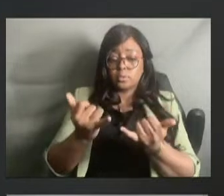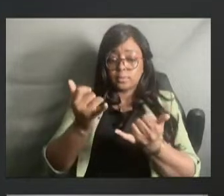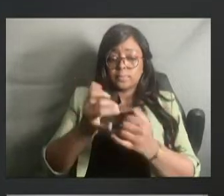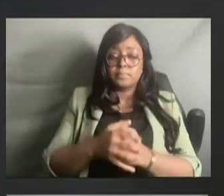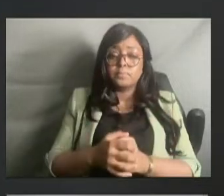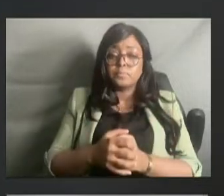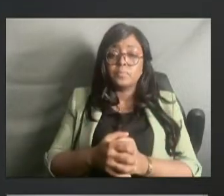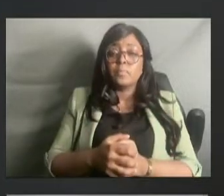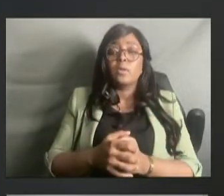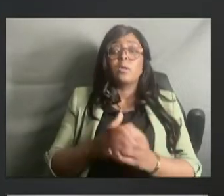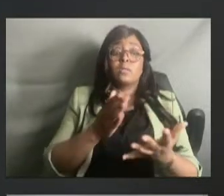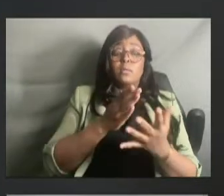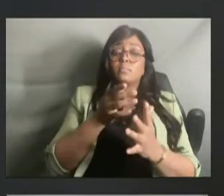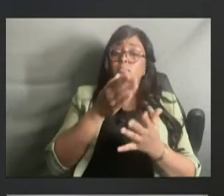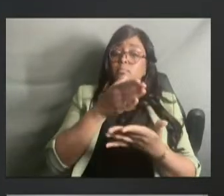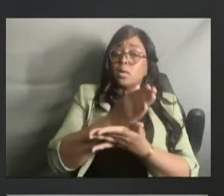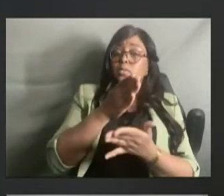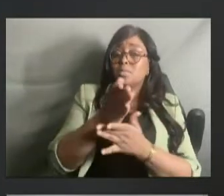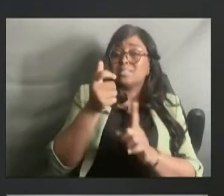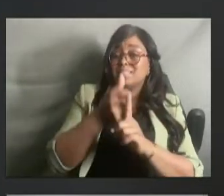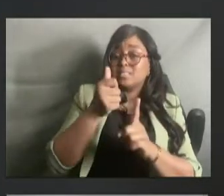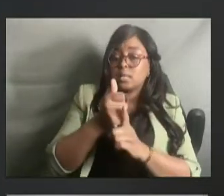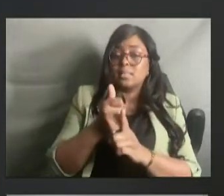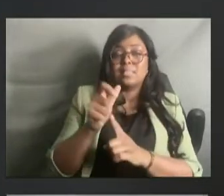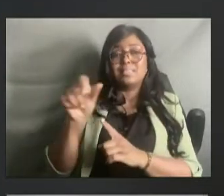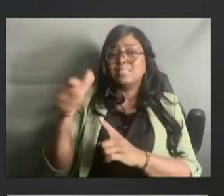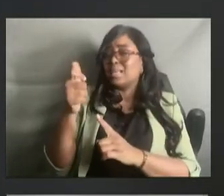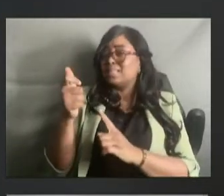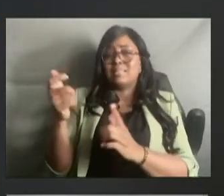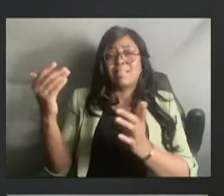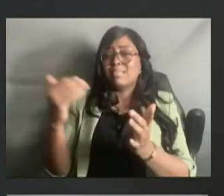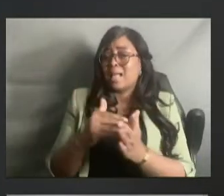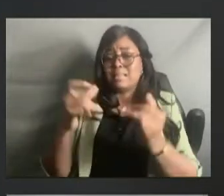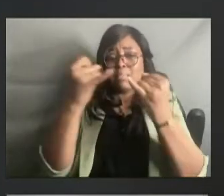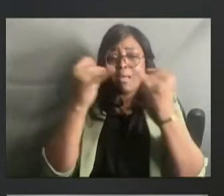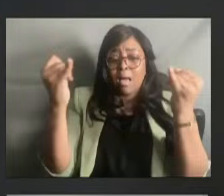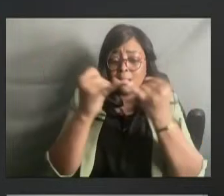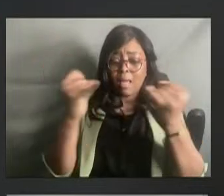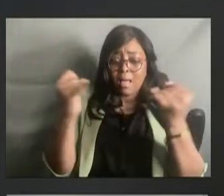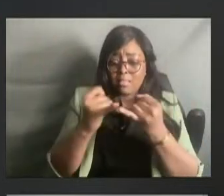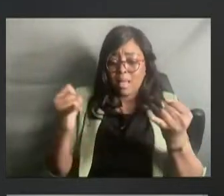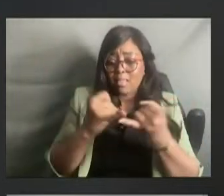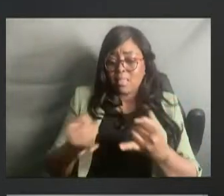parts that will review tonight.